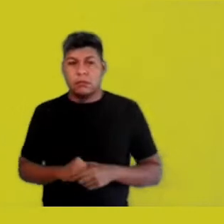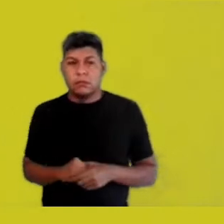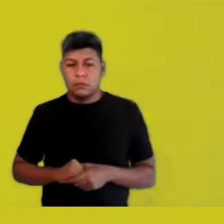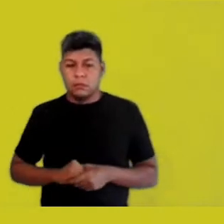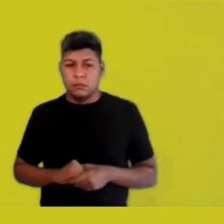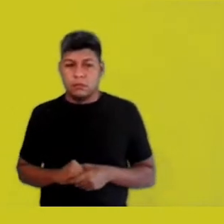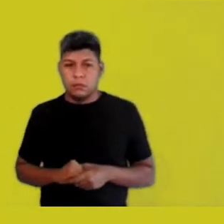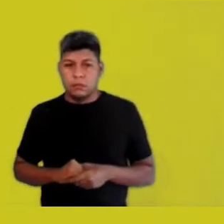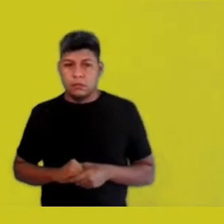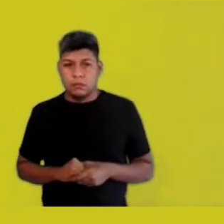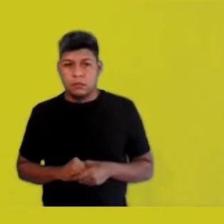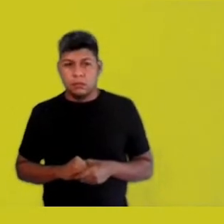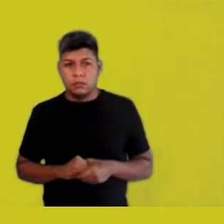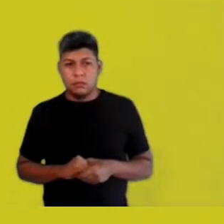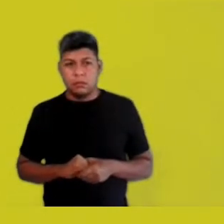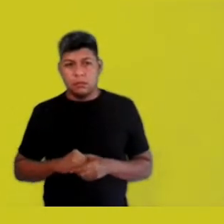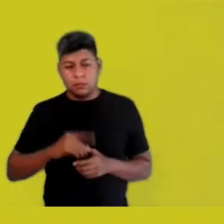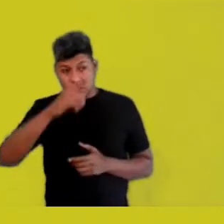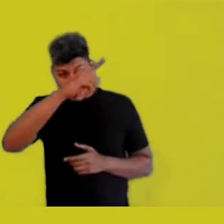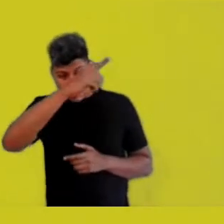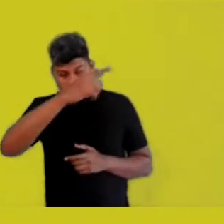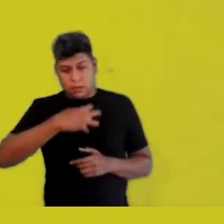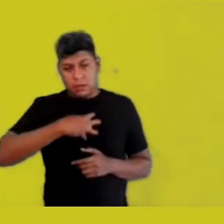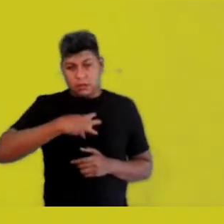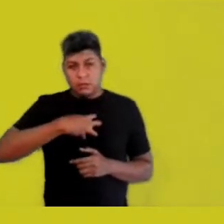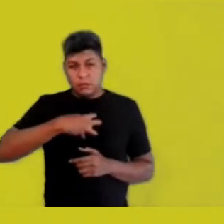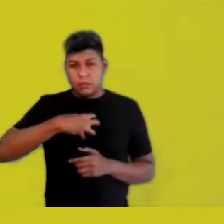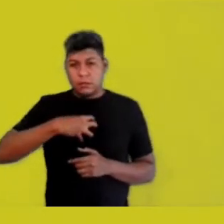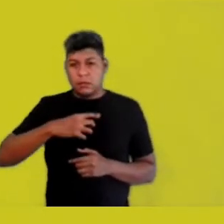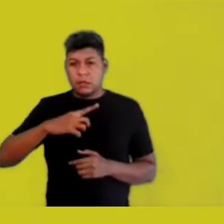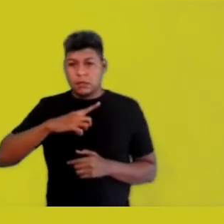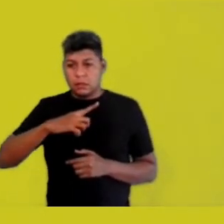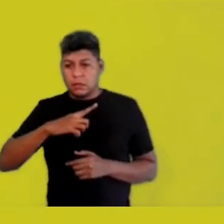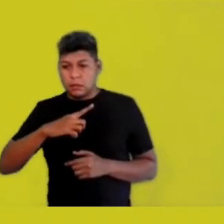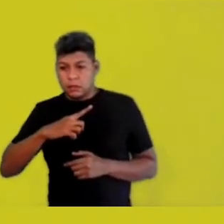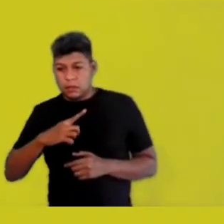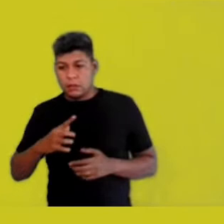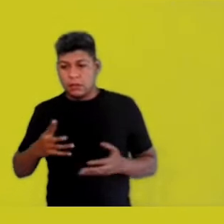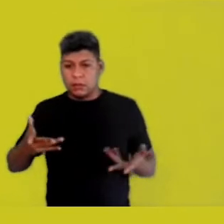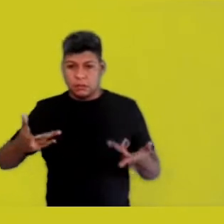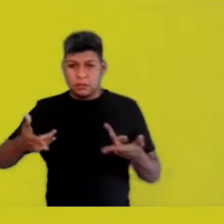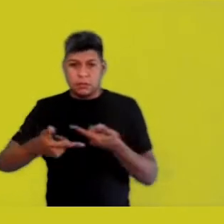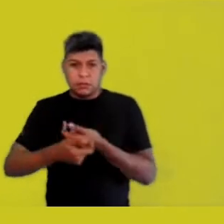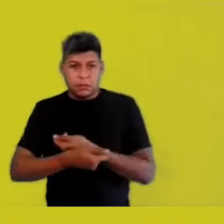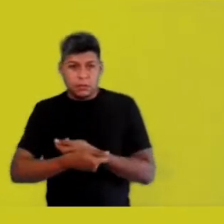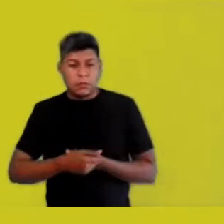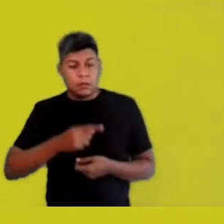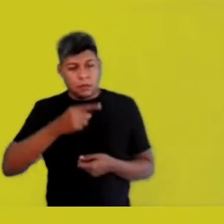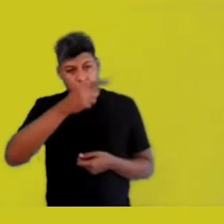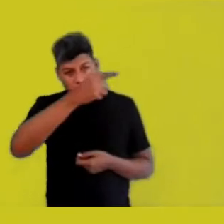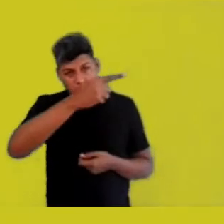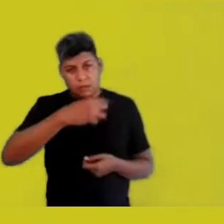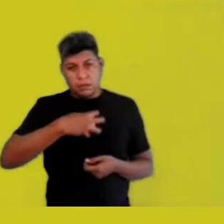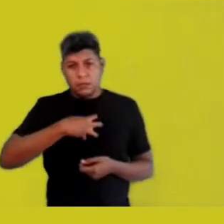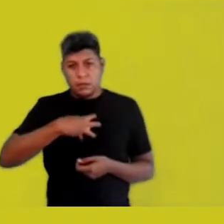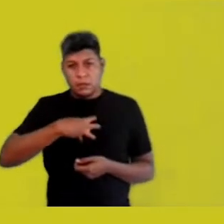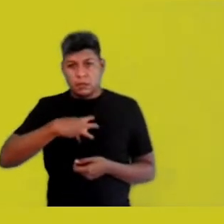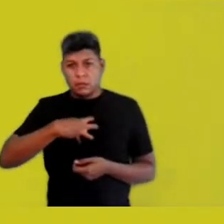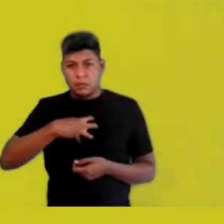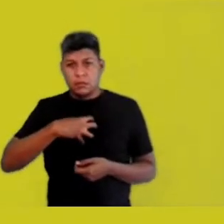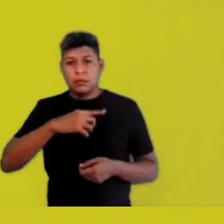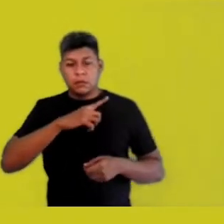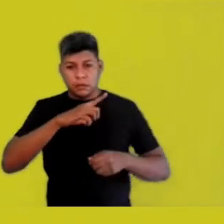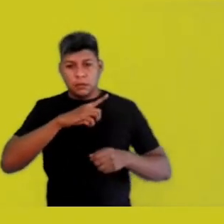In Bahia There is my enchantment